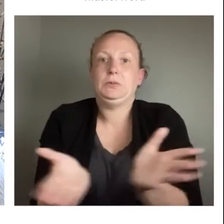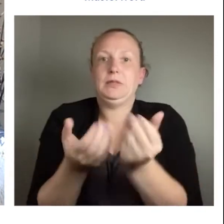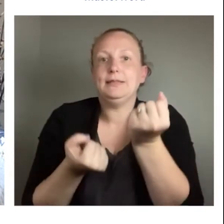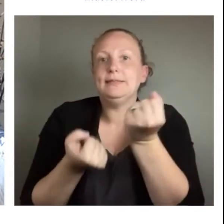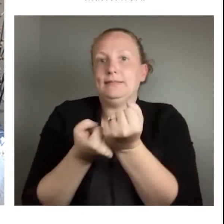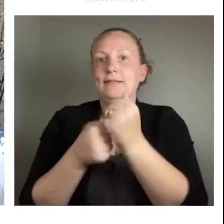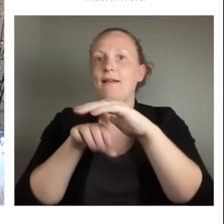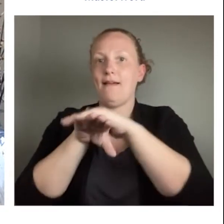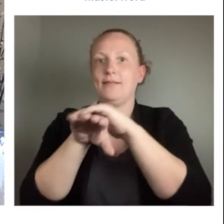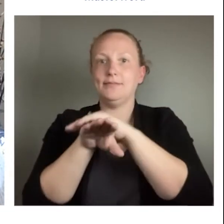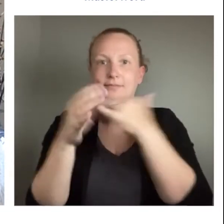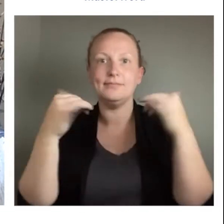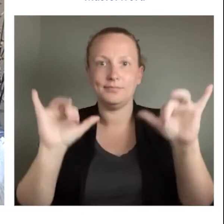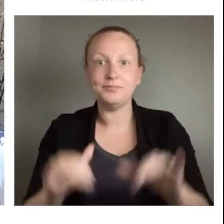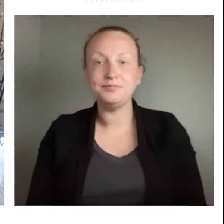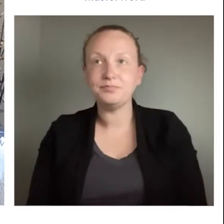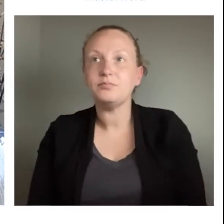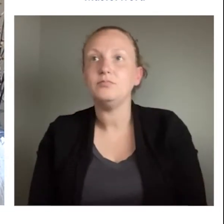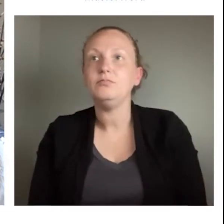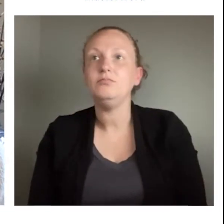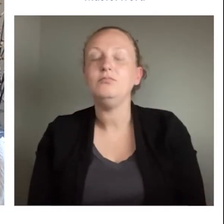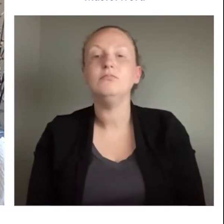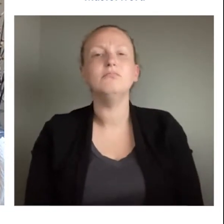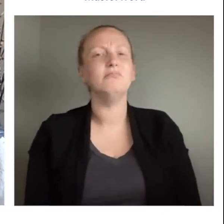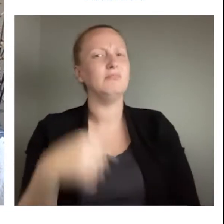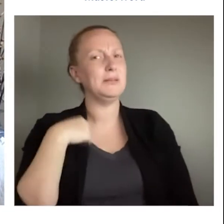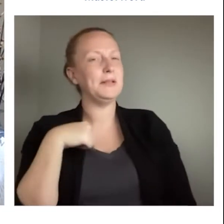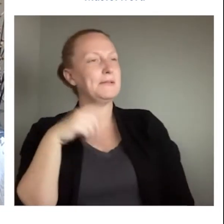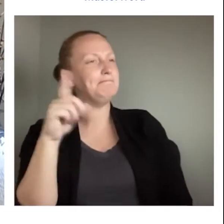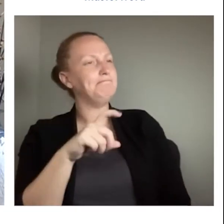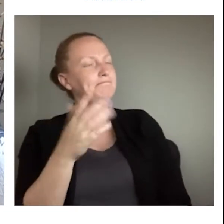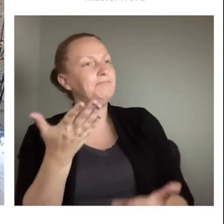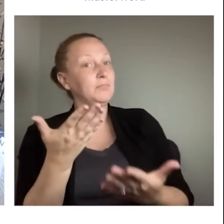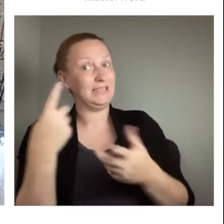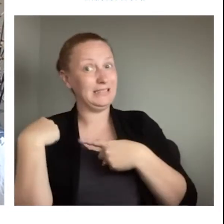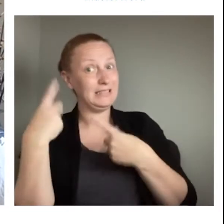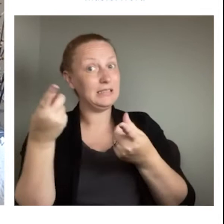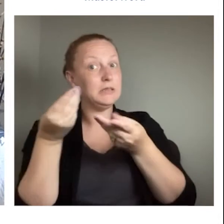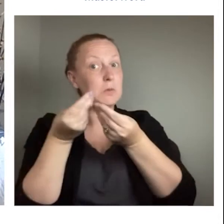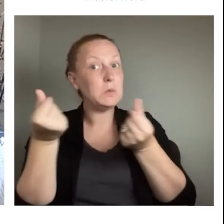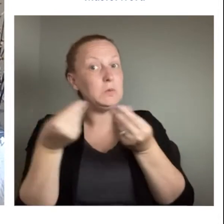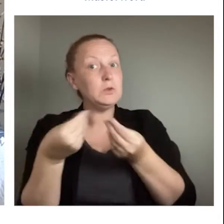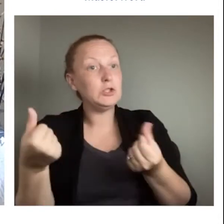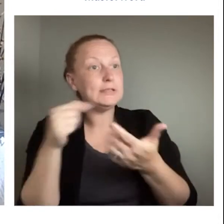So, among the different solutions that you found during this time, what do you feel the